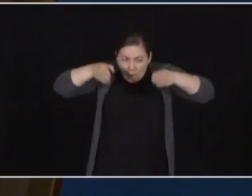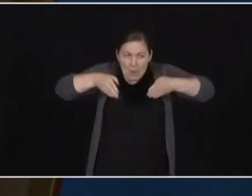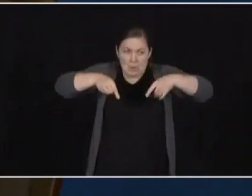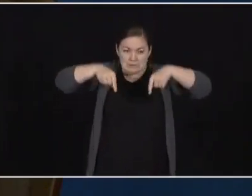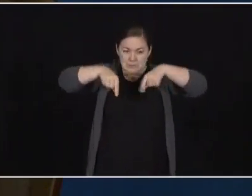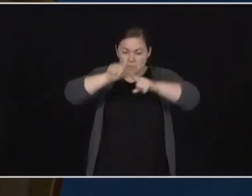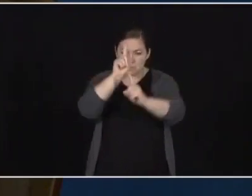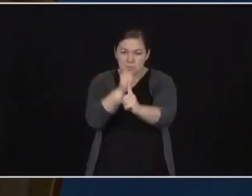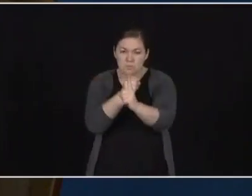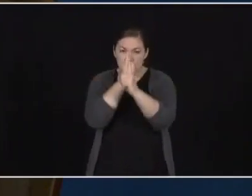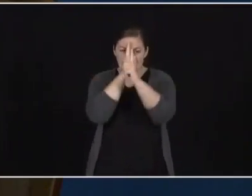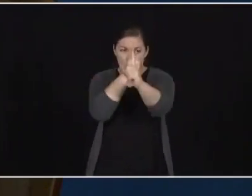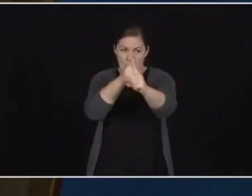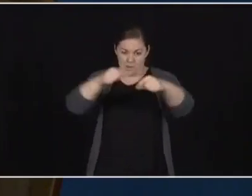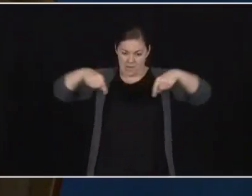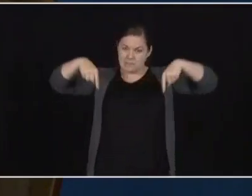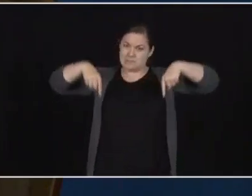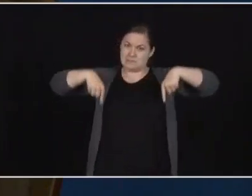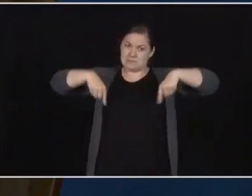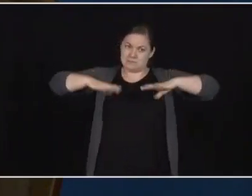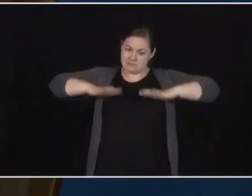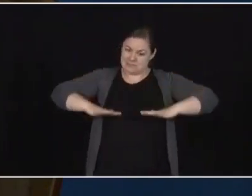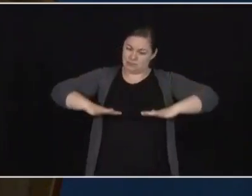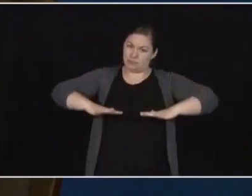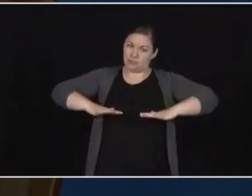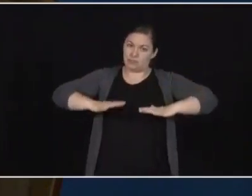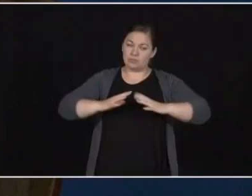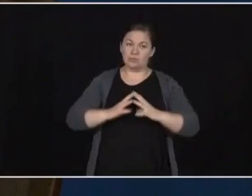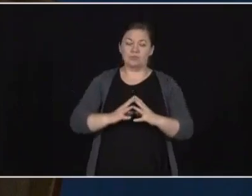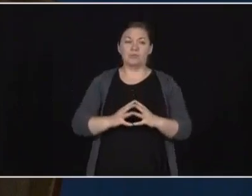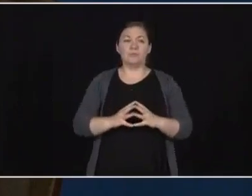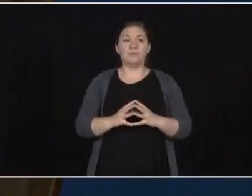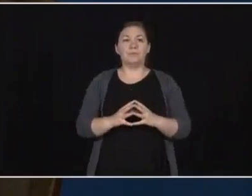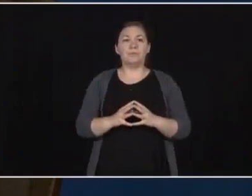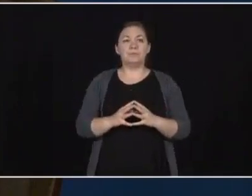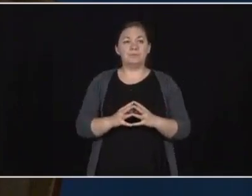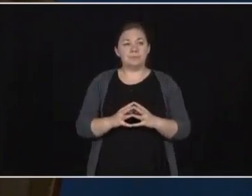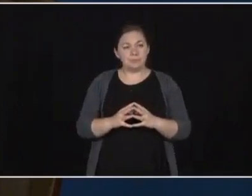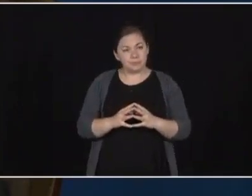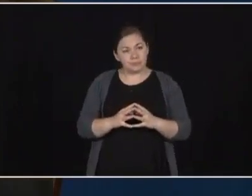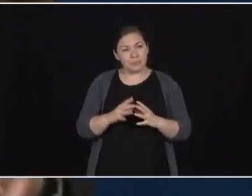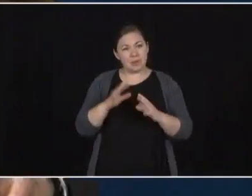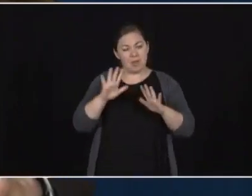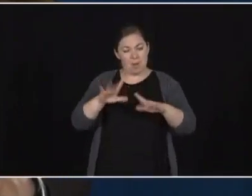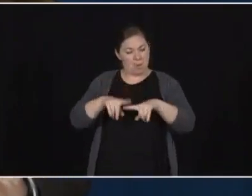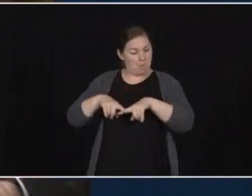look at how much testing we do and again we will go back to the points raised by Doctor Alan in